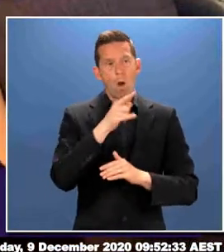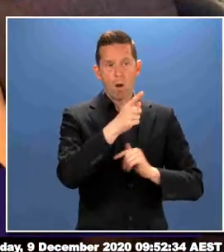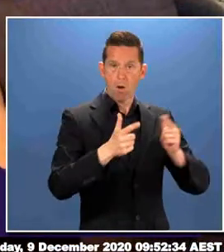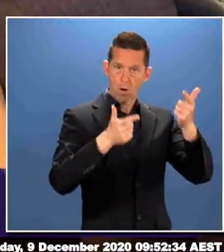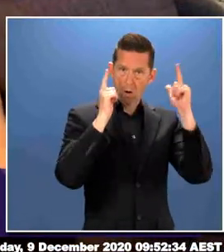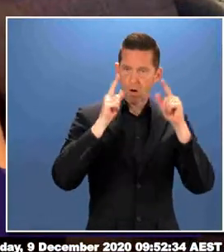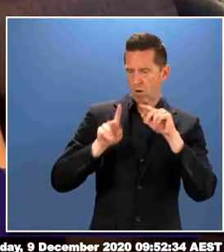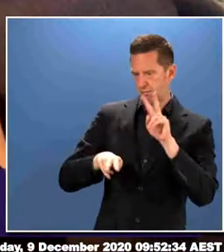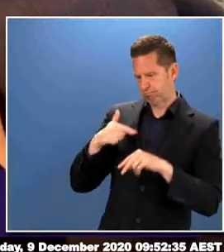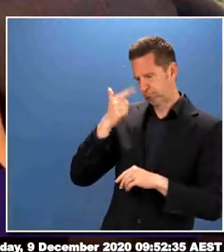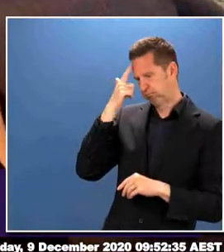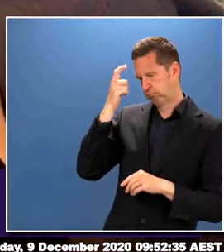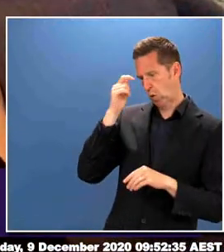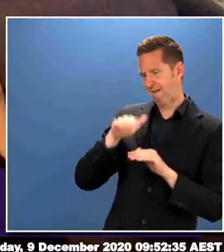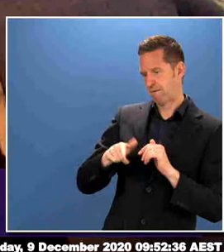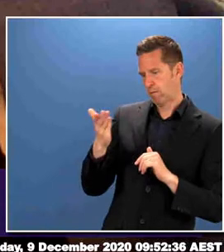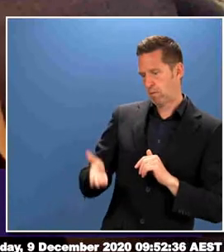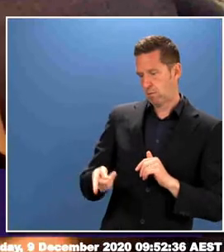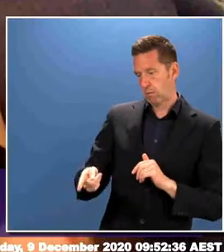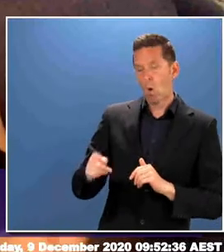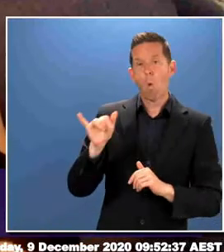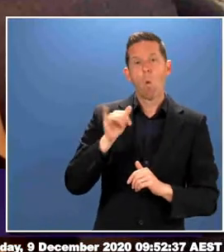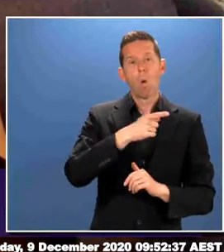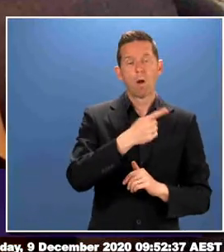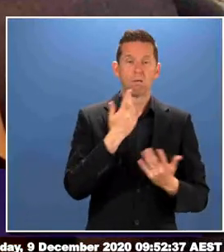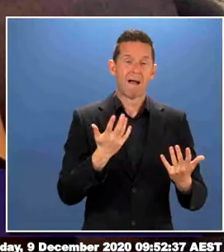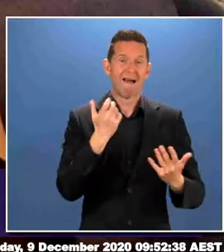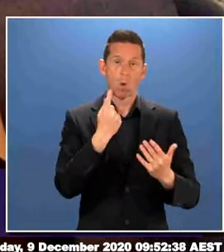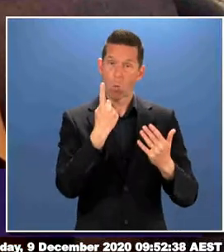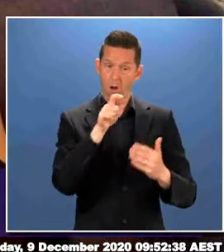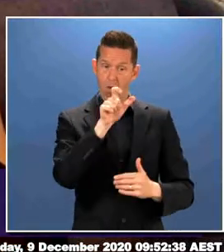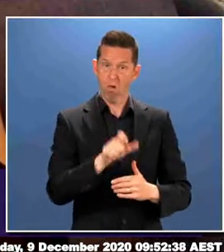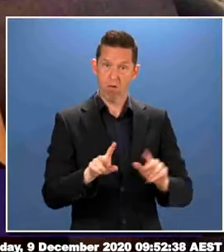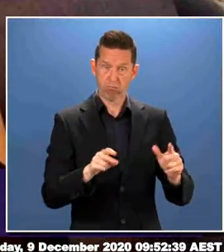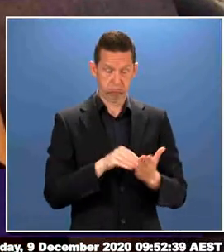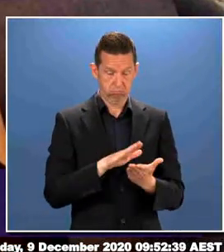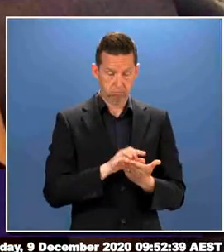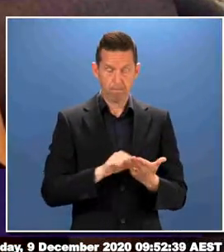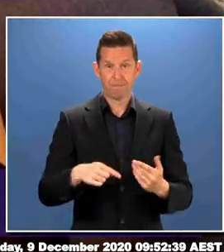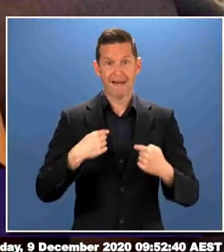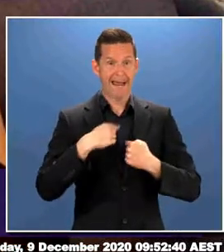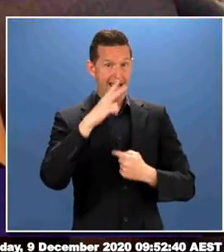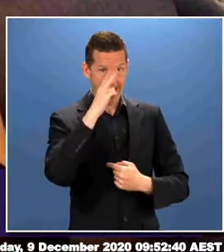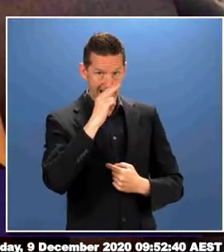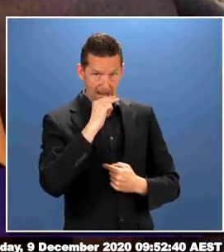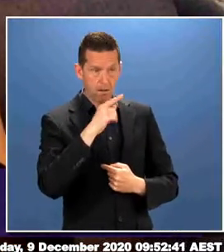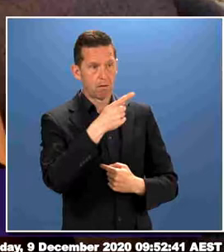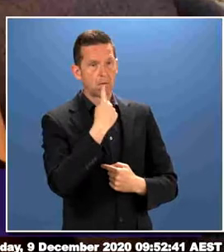kind of say that you, as a young person, for example, one quote said: As a young person myself I've been told no, you can't speak or no,